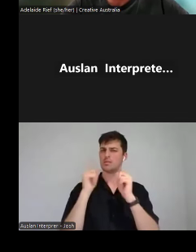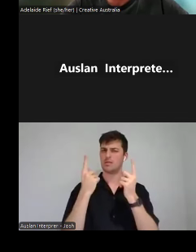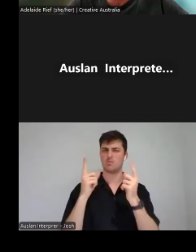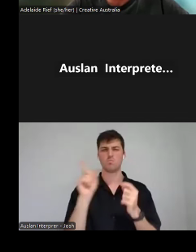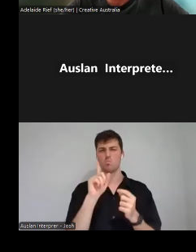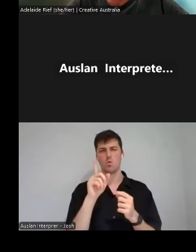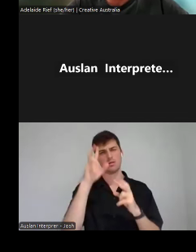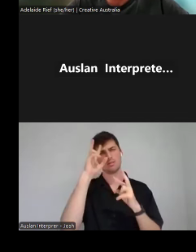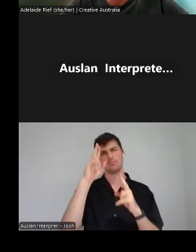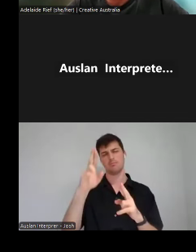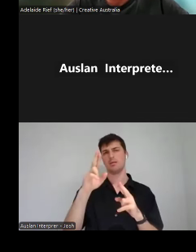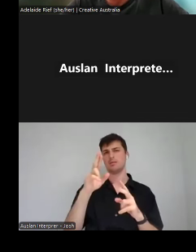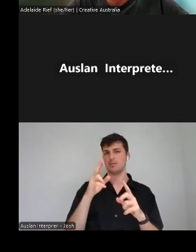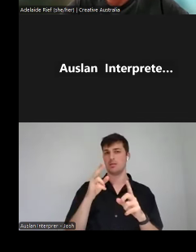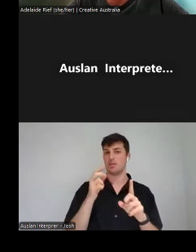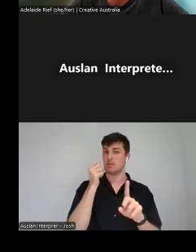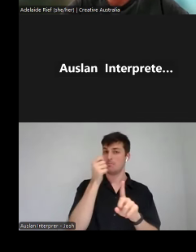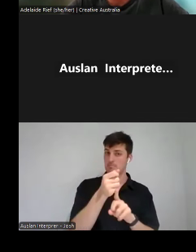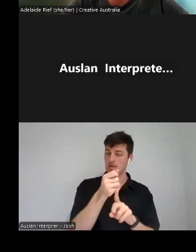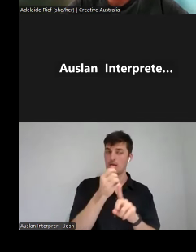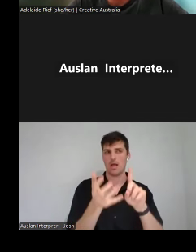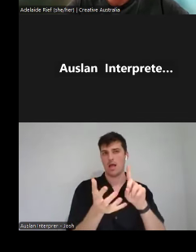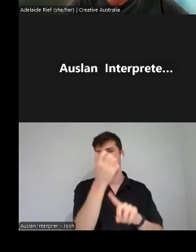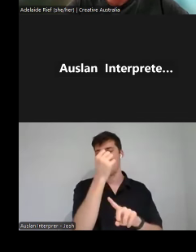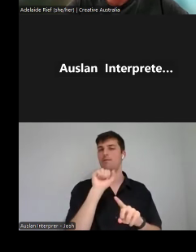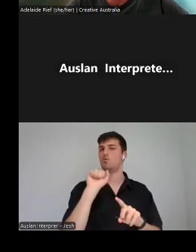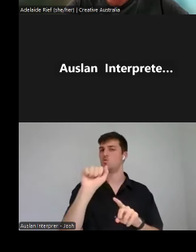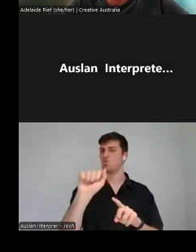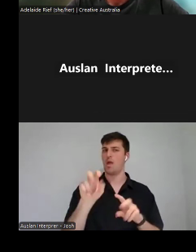will be the impacts and the outcomes of your proposed activities on your Board's development